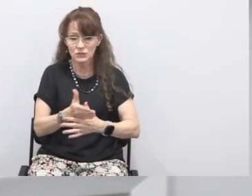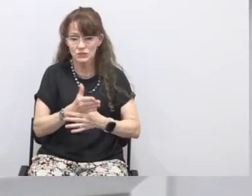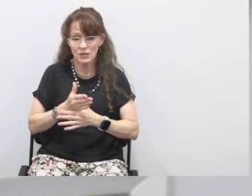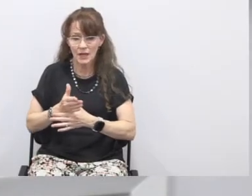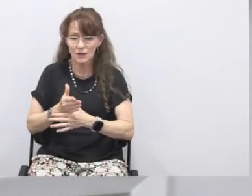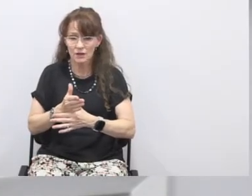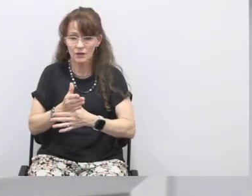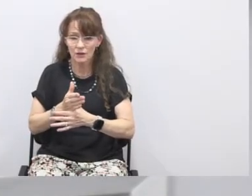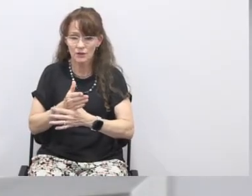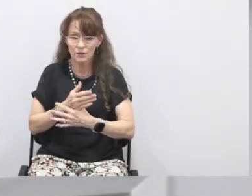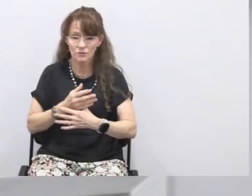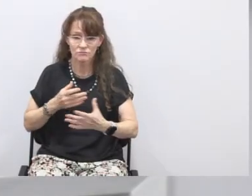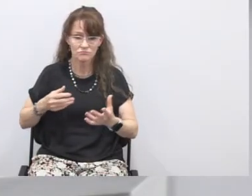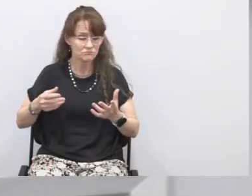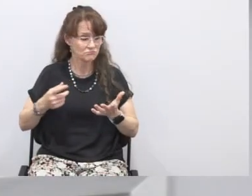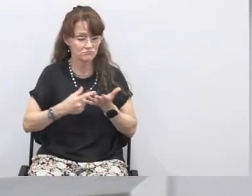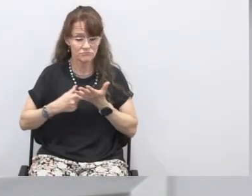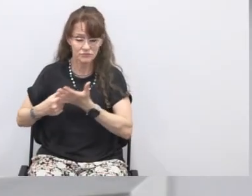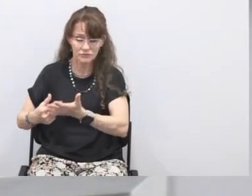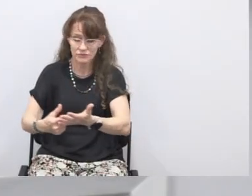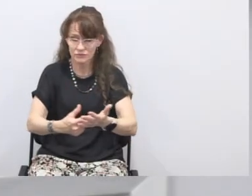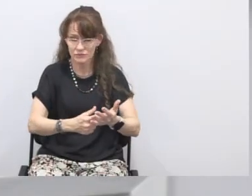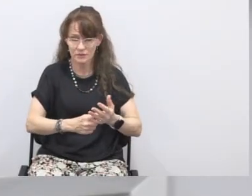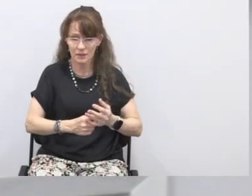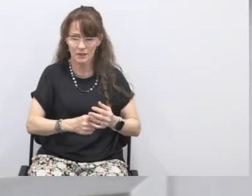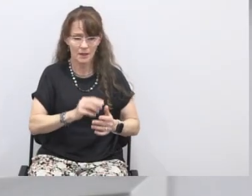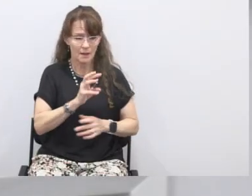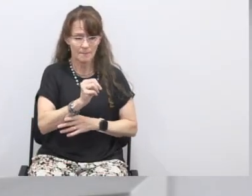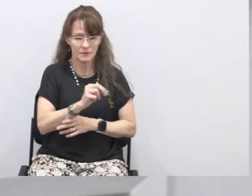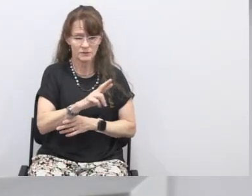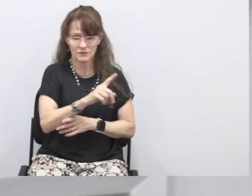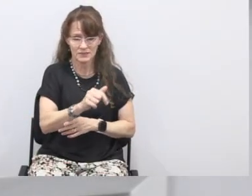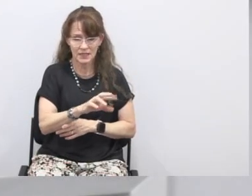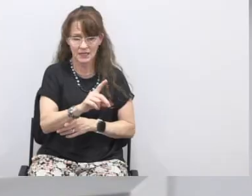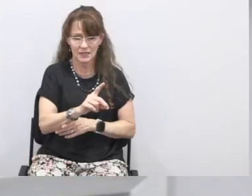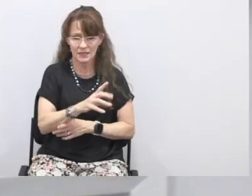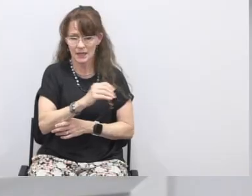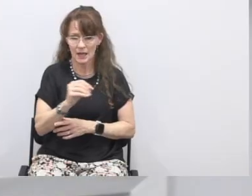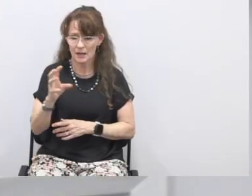Mr. Zaid and Mr. Moskovitz will engage with our first two panelists,